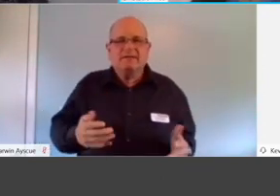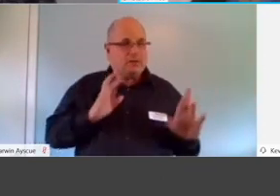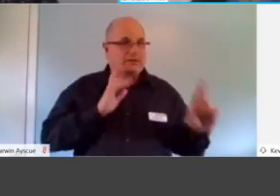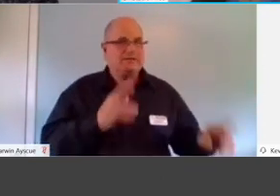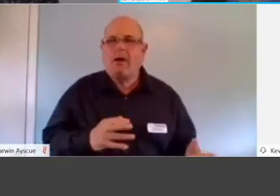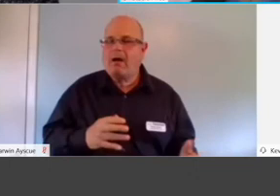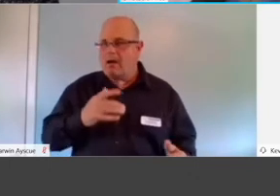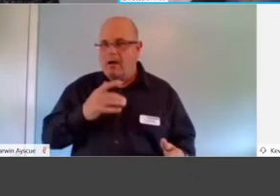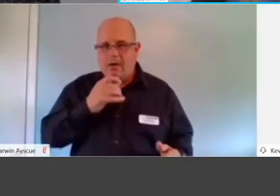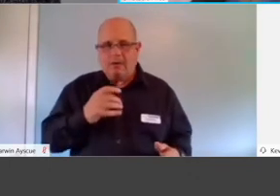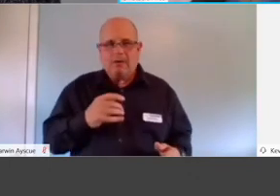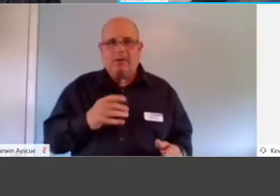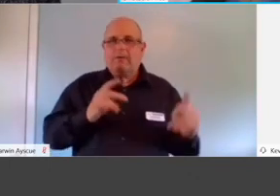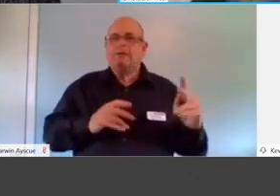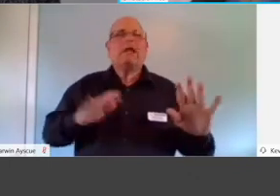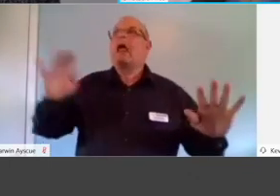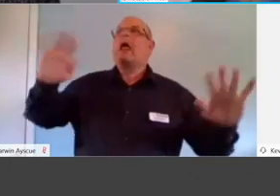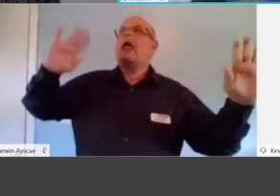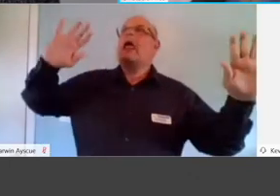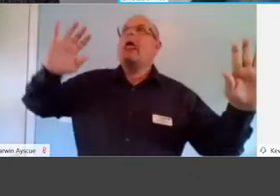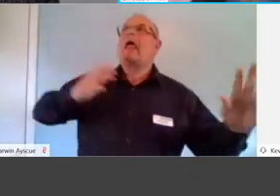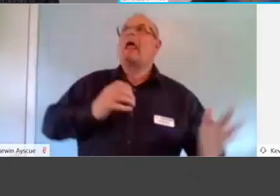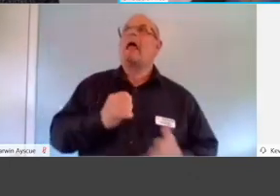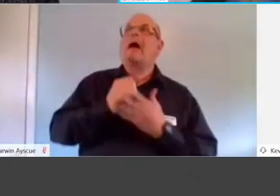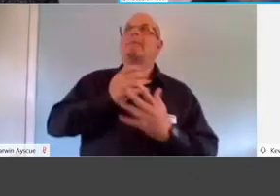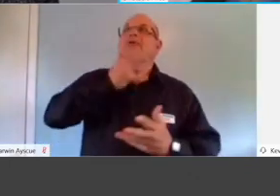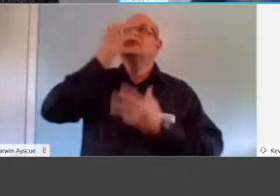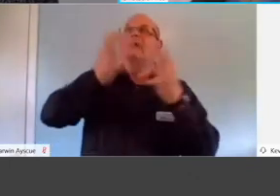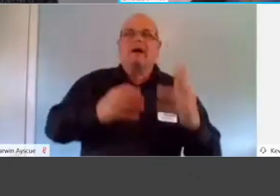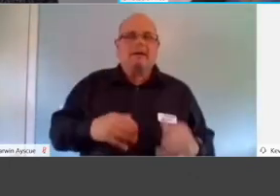who is signaling, oh, I'm drowning because they don't have all the distractions that